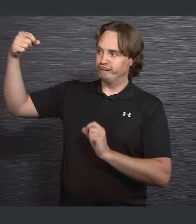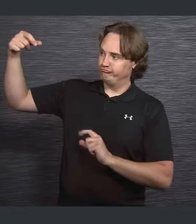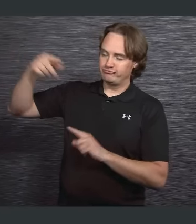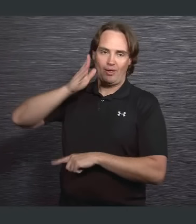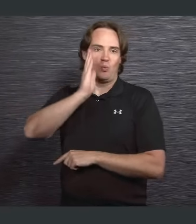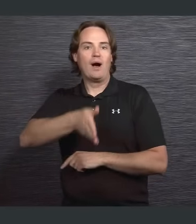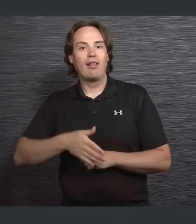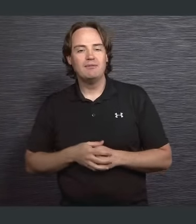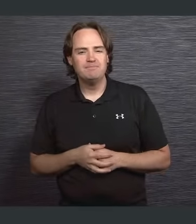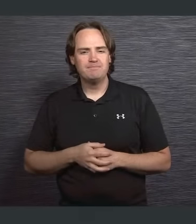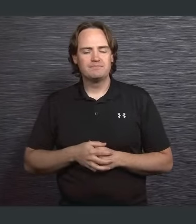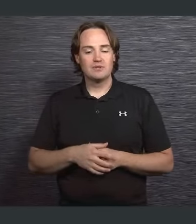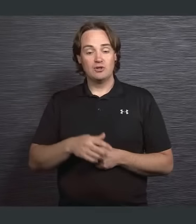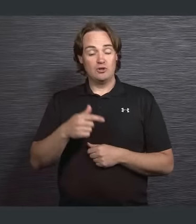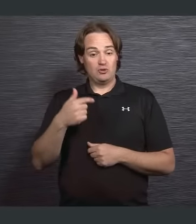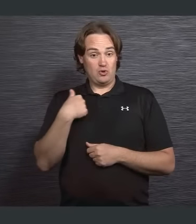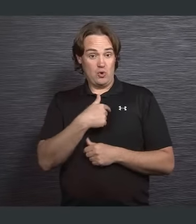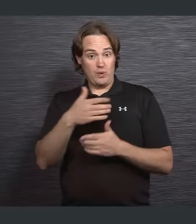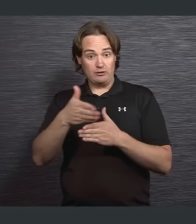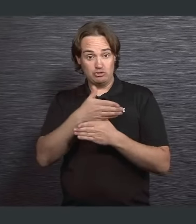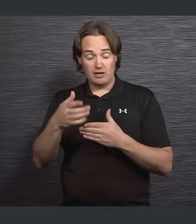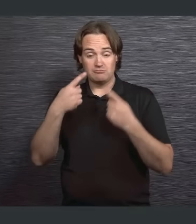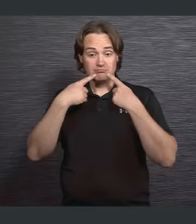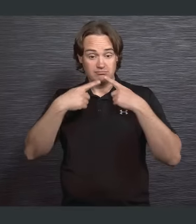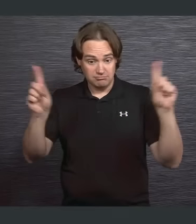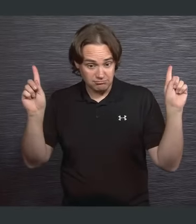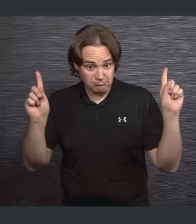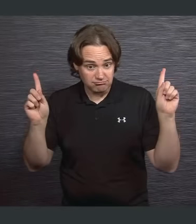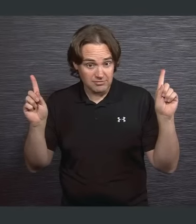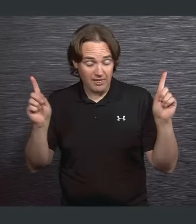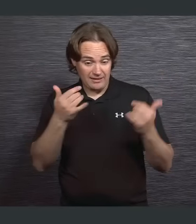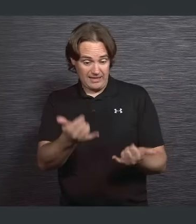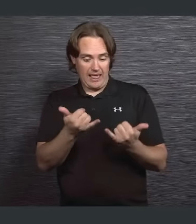What we have shared today is just the beginning.